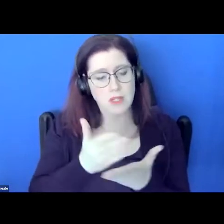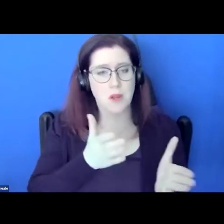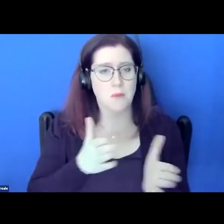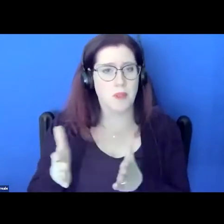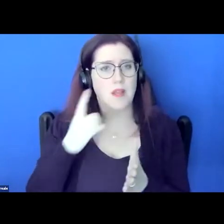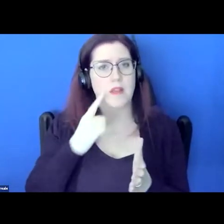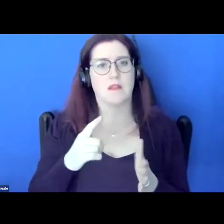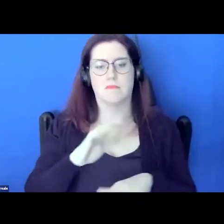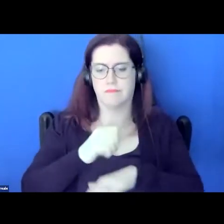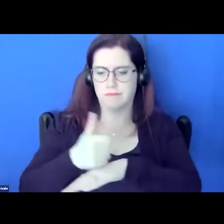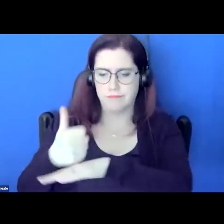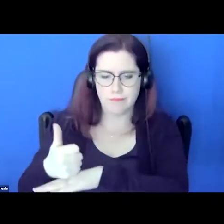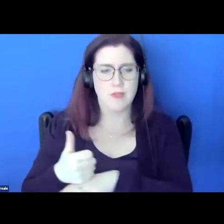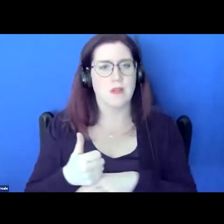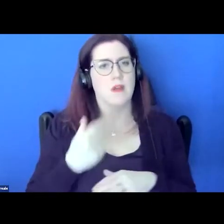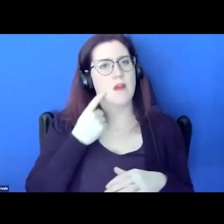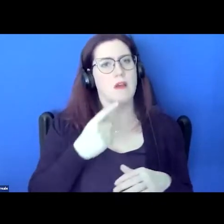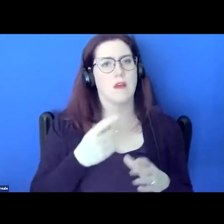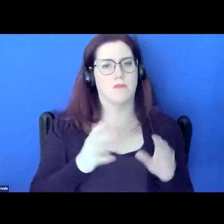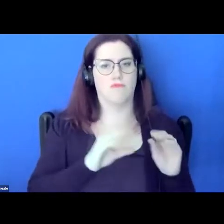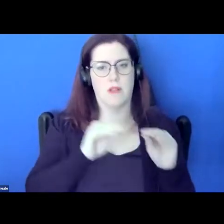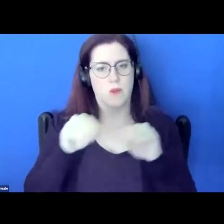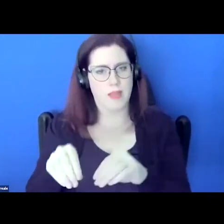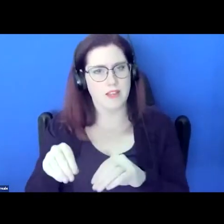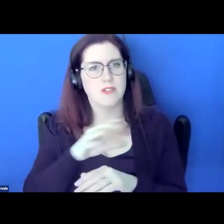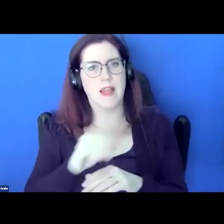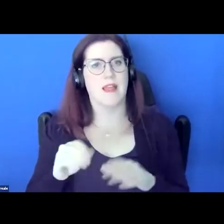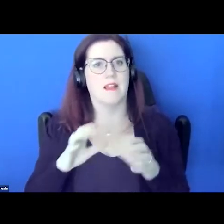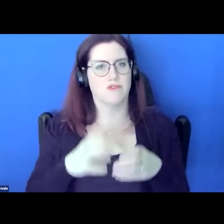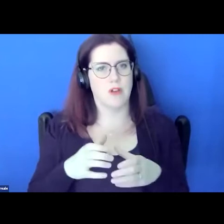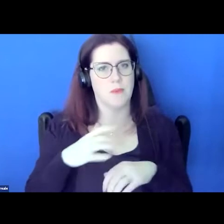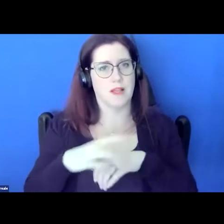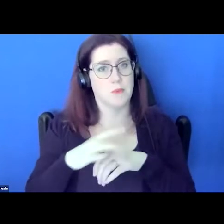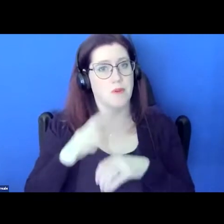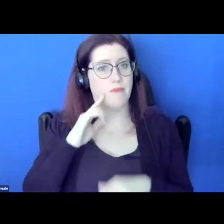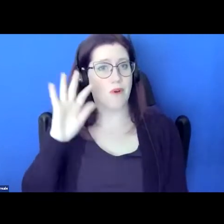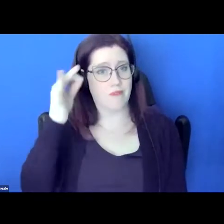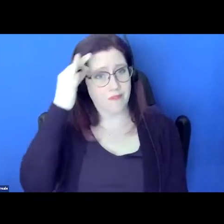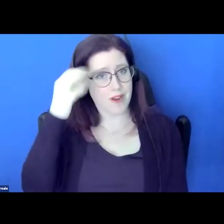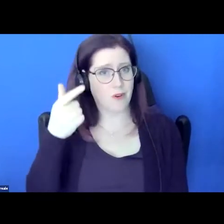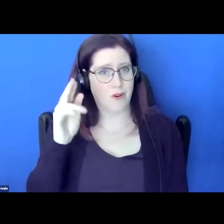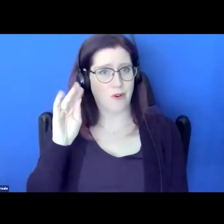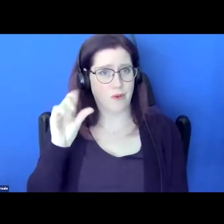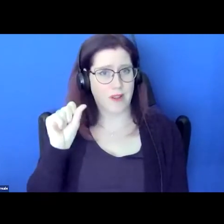resource allocation, and tribal eligibility for federal grants. So there are also community barriers